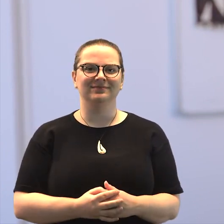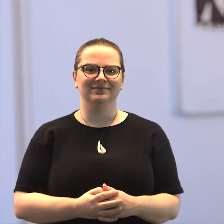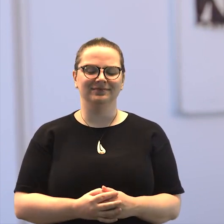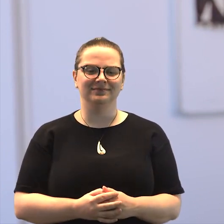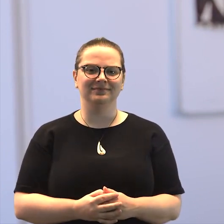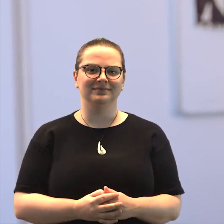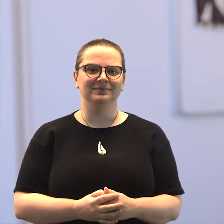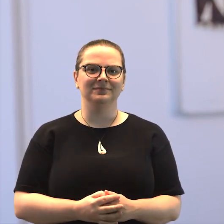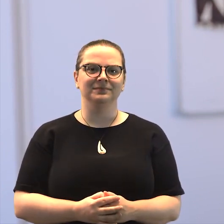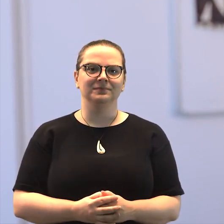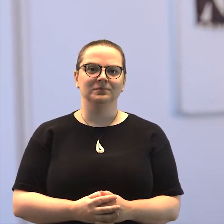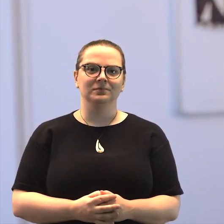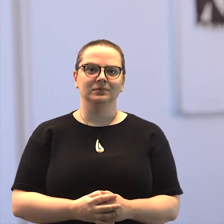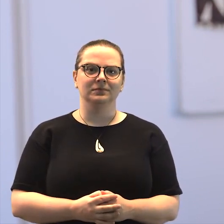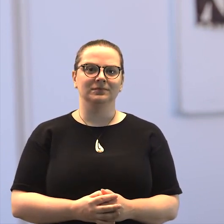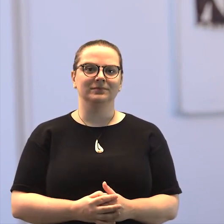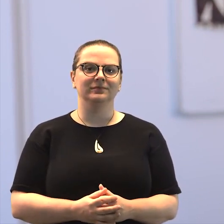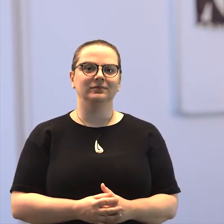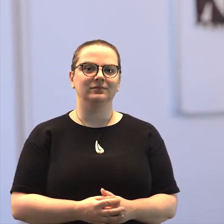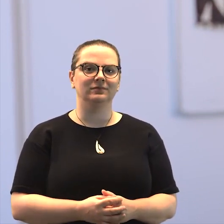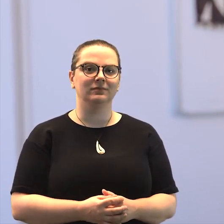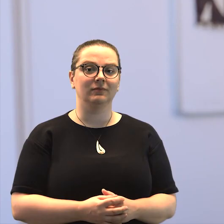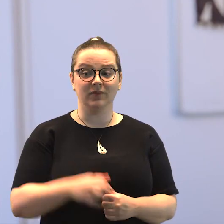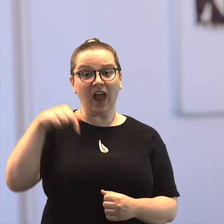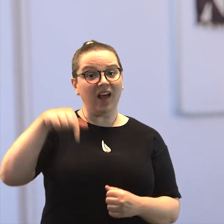to please have this at the same time as getting your flu vaccine.